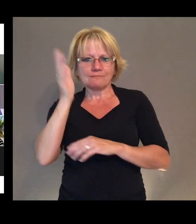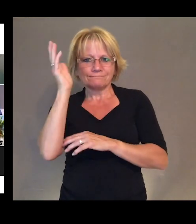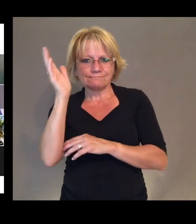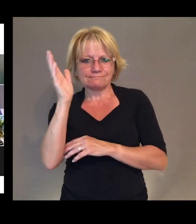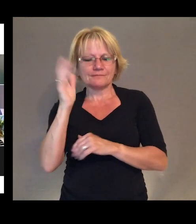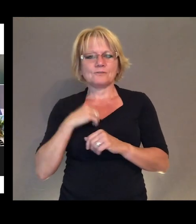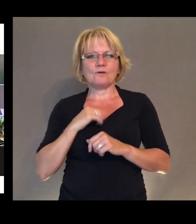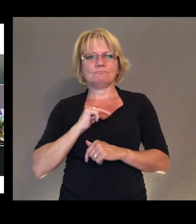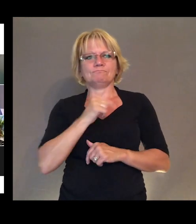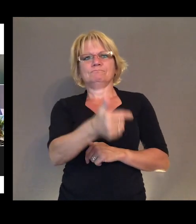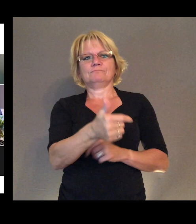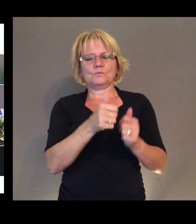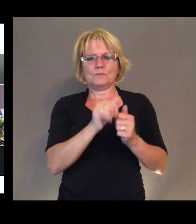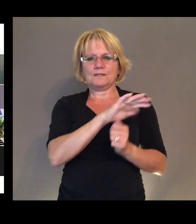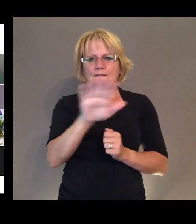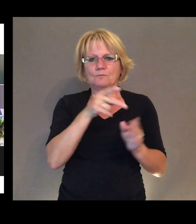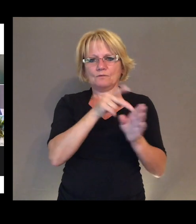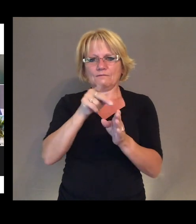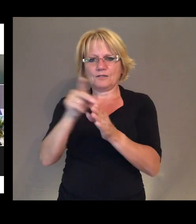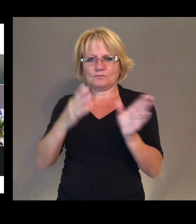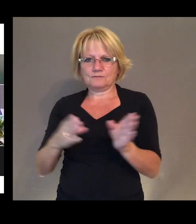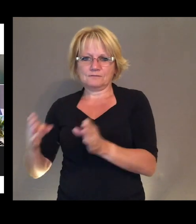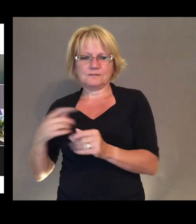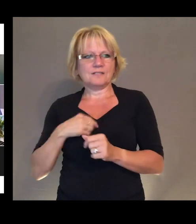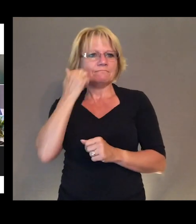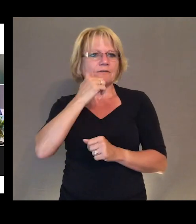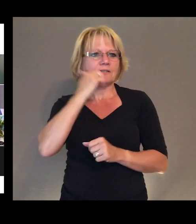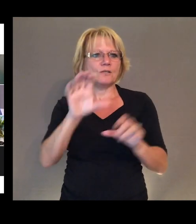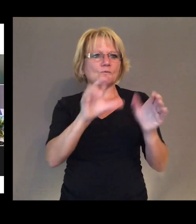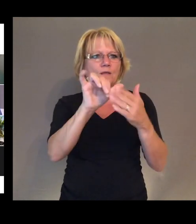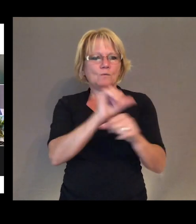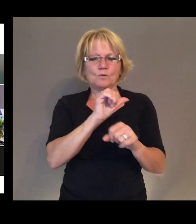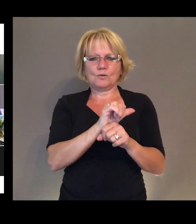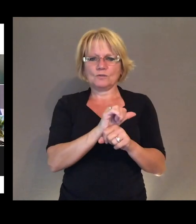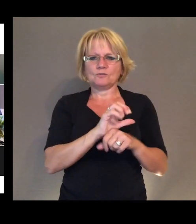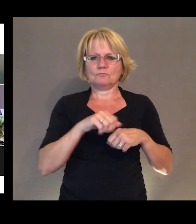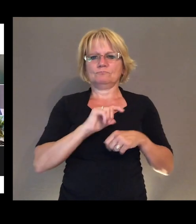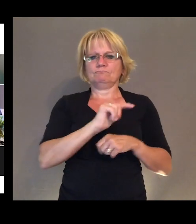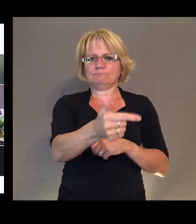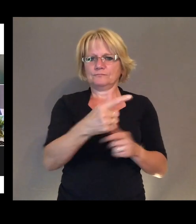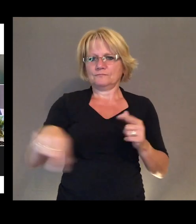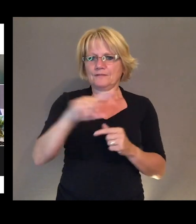and we're doing this work day to day as well. And today we have a special guest that I wanted to introduce to you guys.